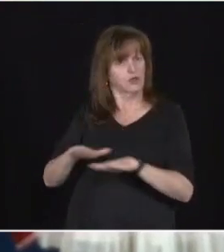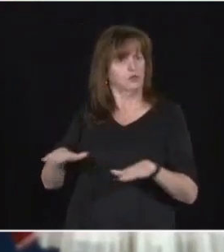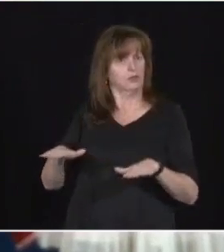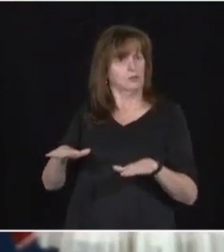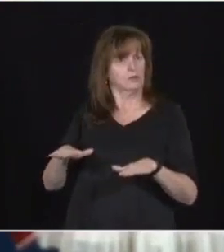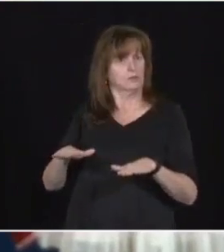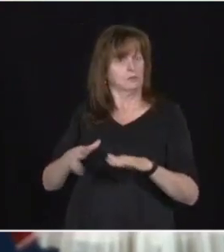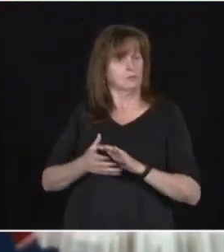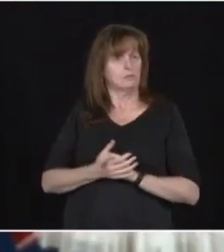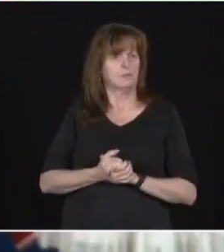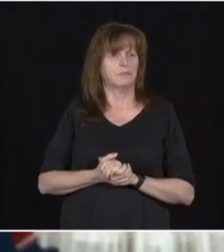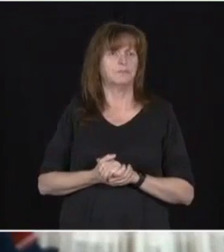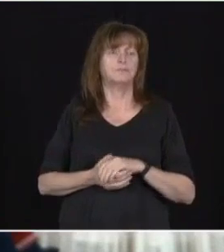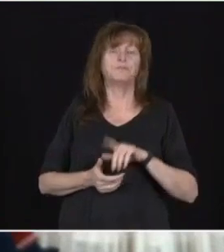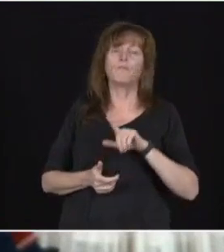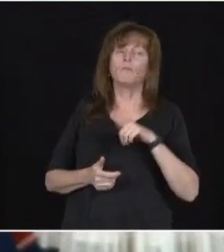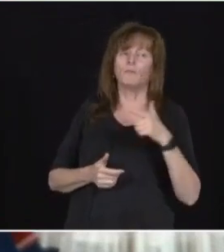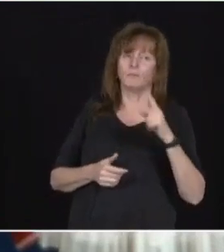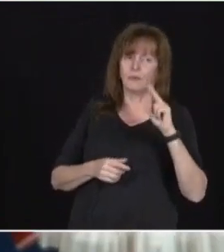For the premier, does it concern you